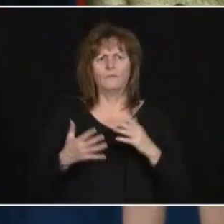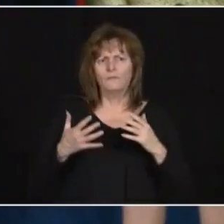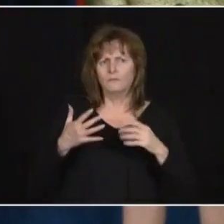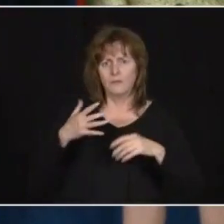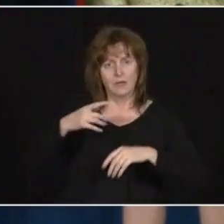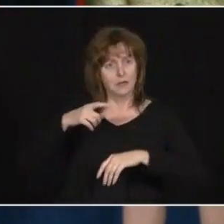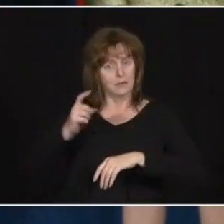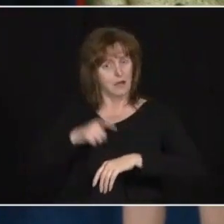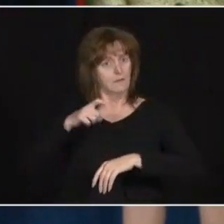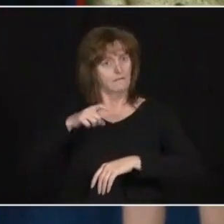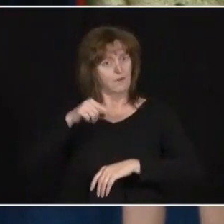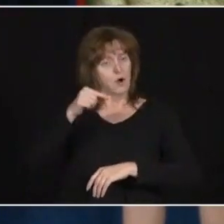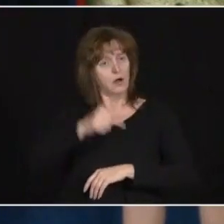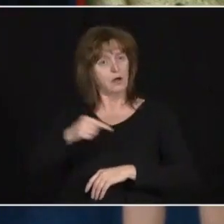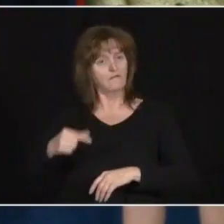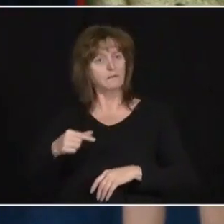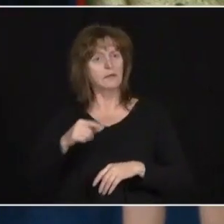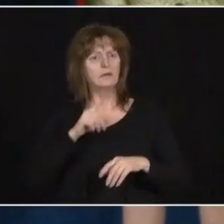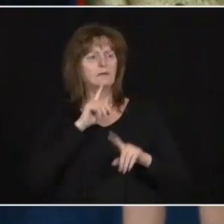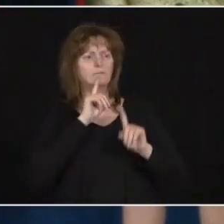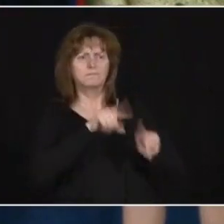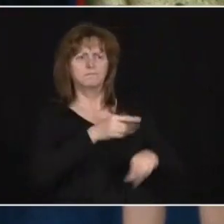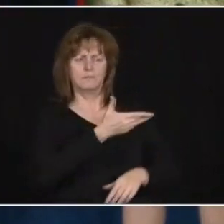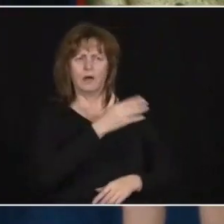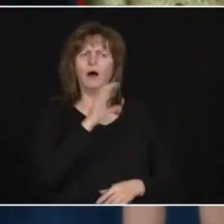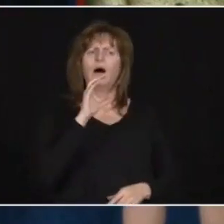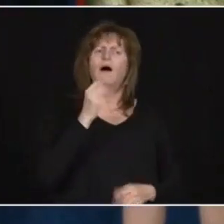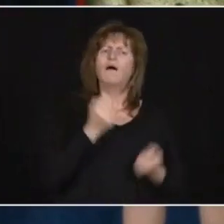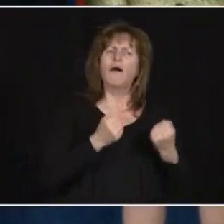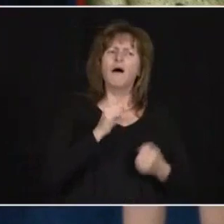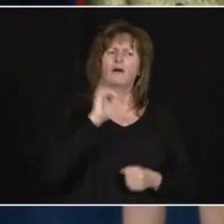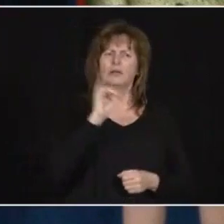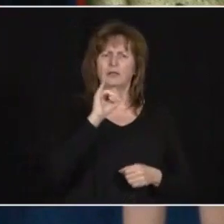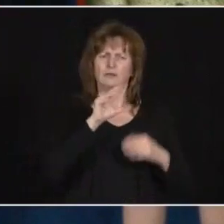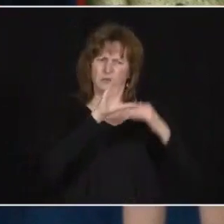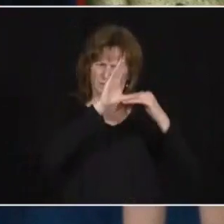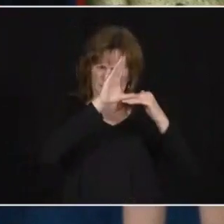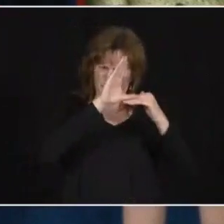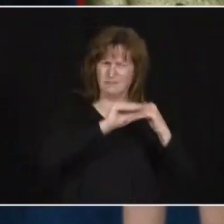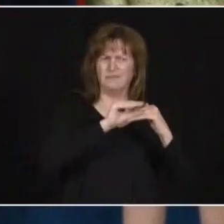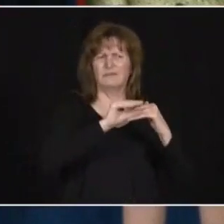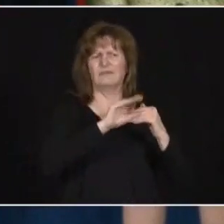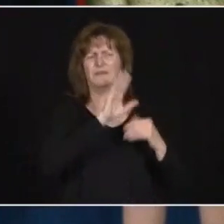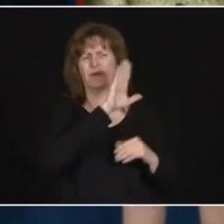Because listener after listener of ours are telling us their companies aren't